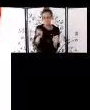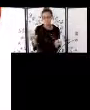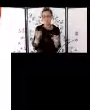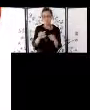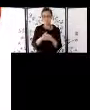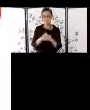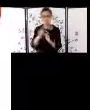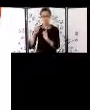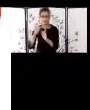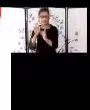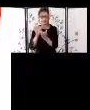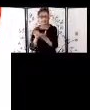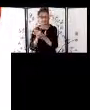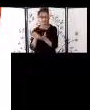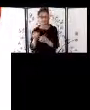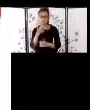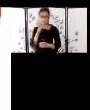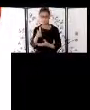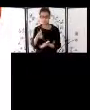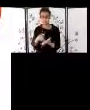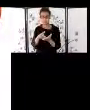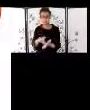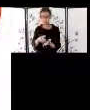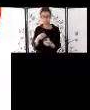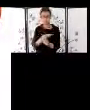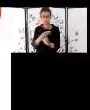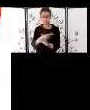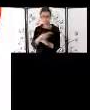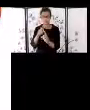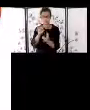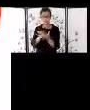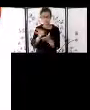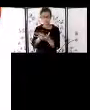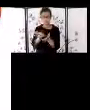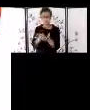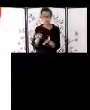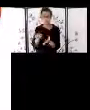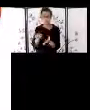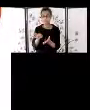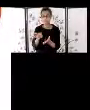to make your case, don’t feel compelled to fill up space. However, it is important